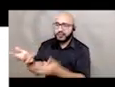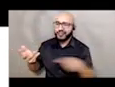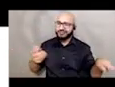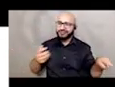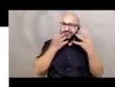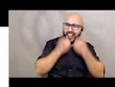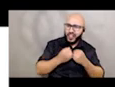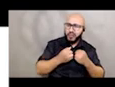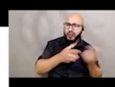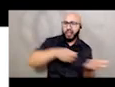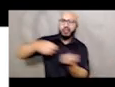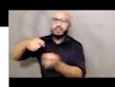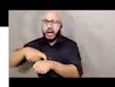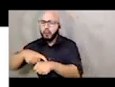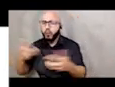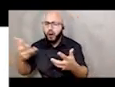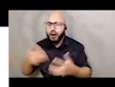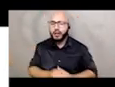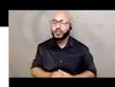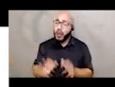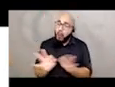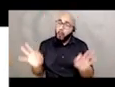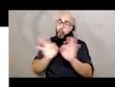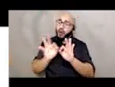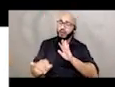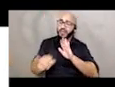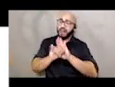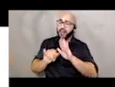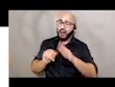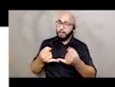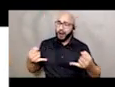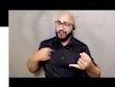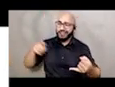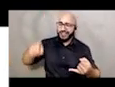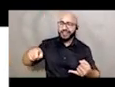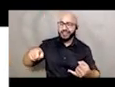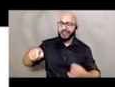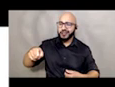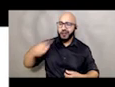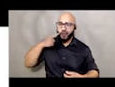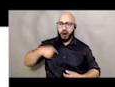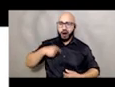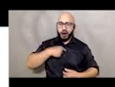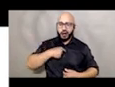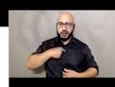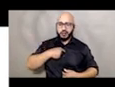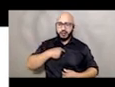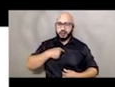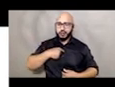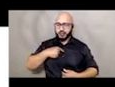So this is important for us to identify the boundaries that we need in order for us to recreate that balance in our lives.